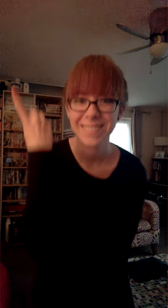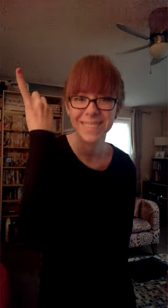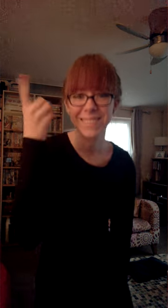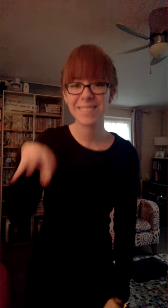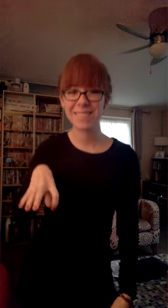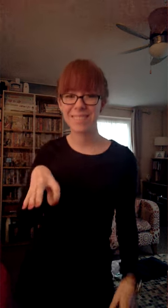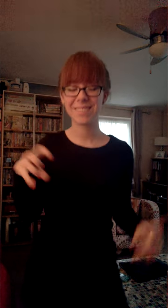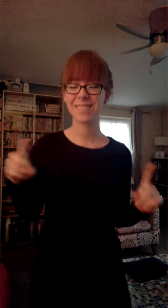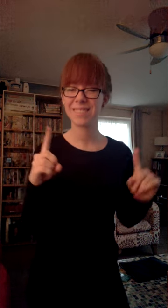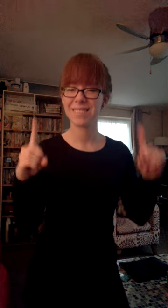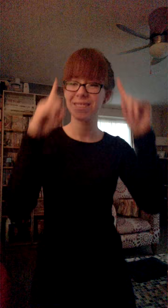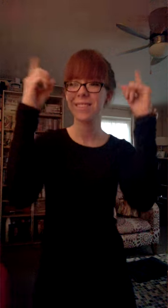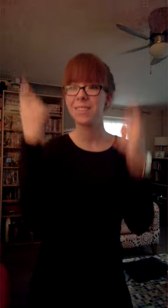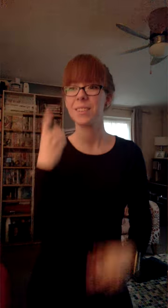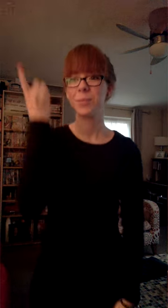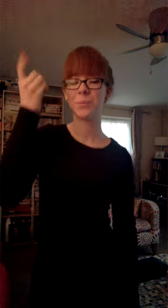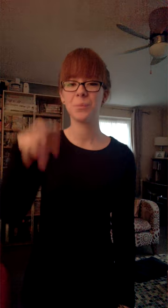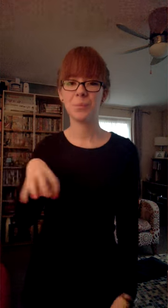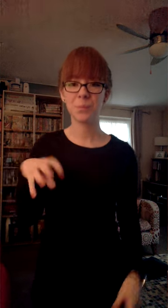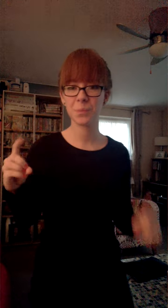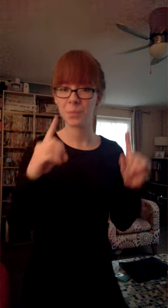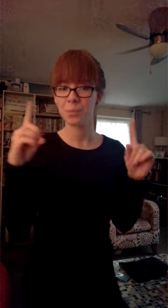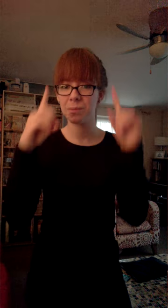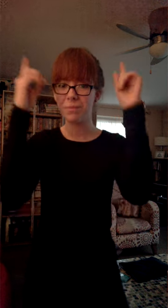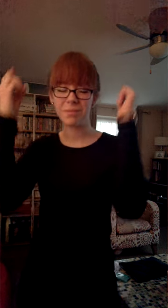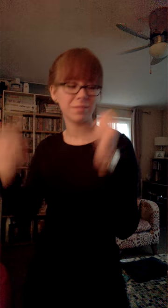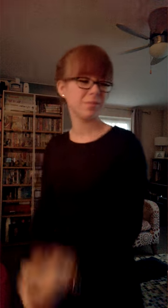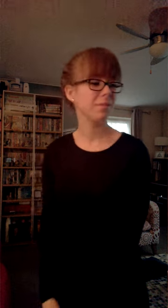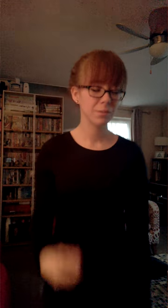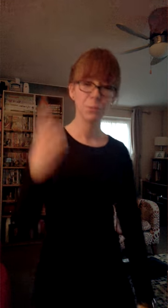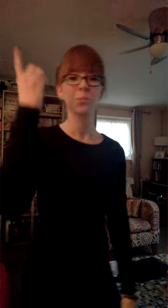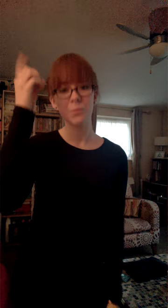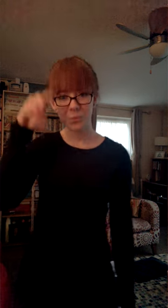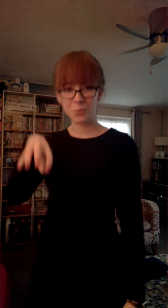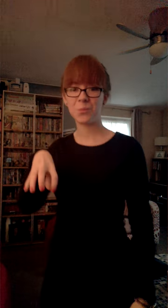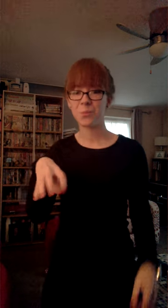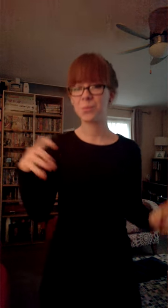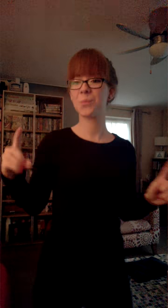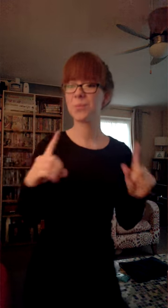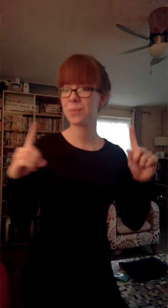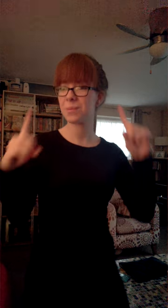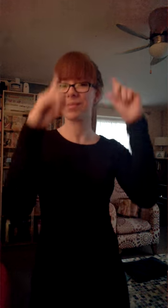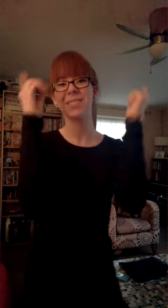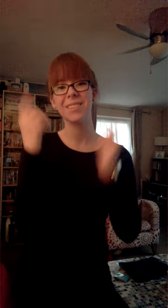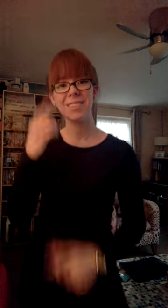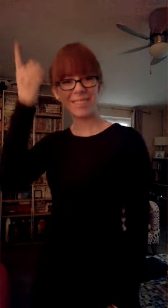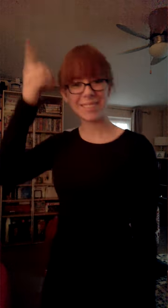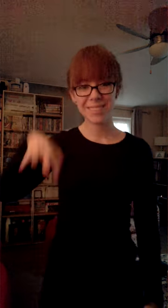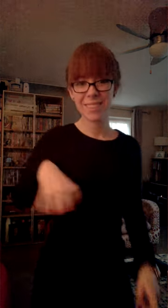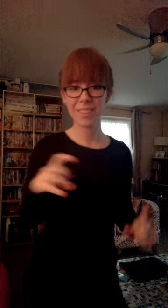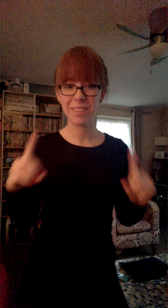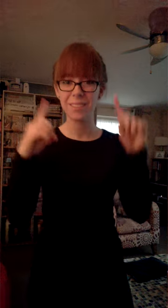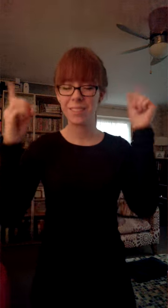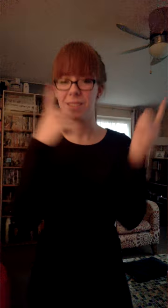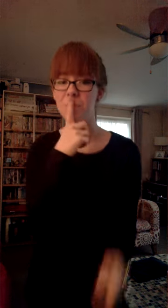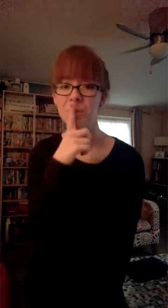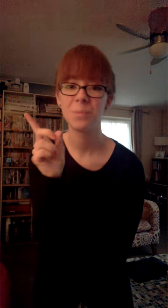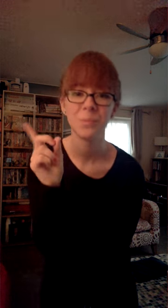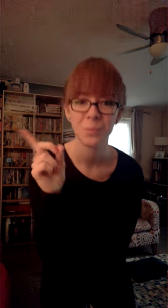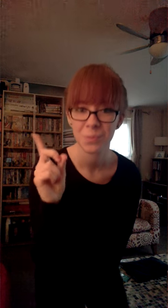Uptown Funk you up, Uptown Funk you up Uptown Funk you up, Uptown Funk you up (say